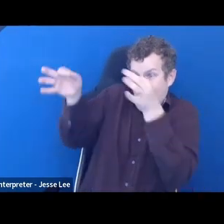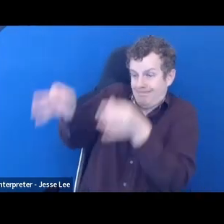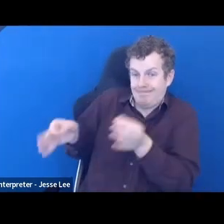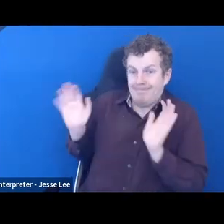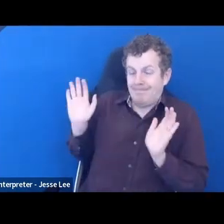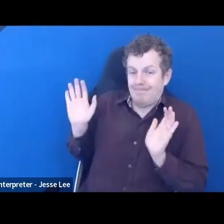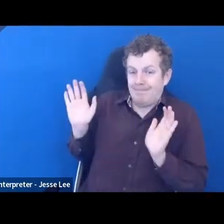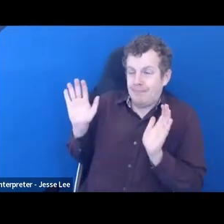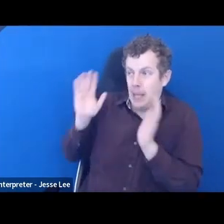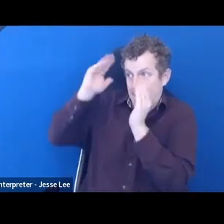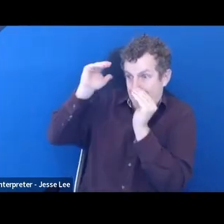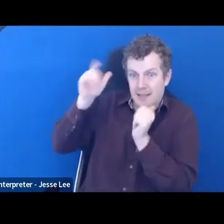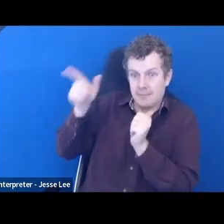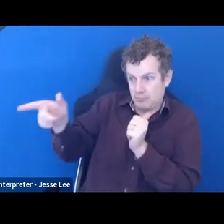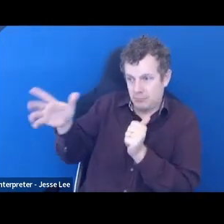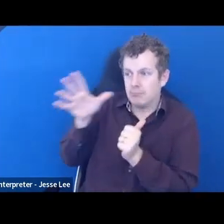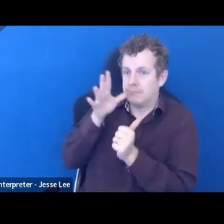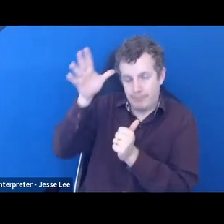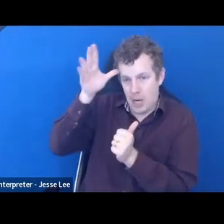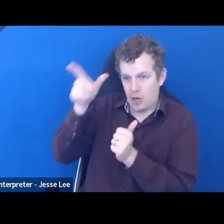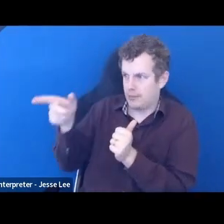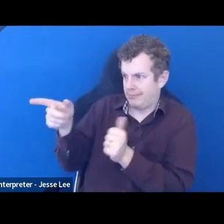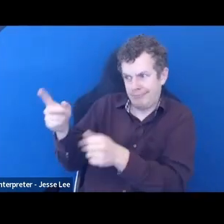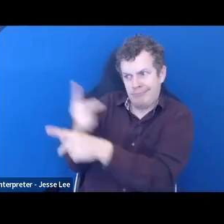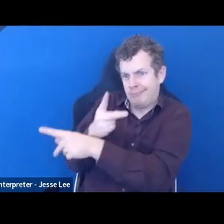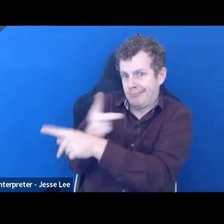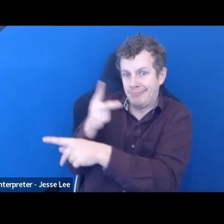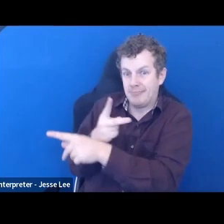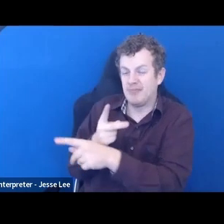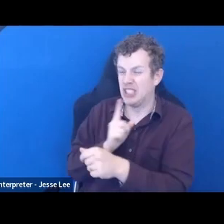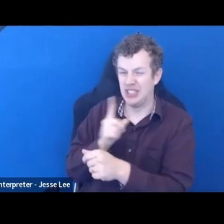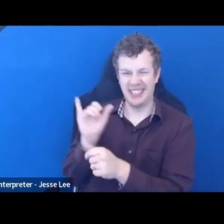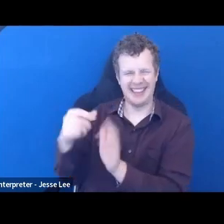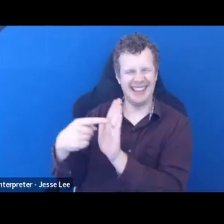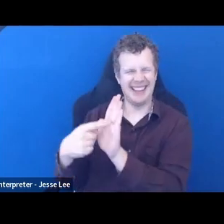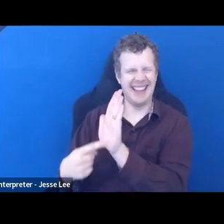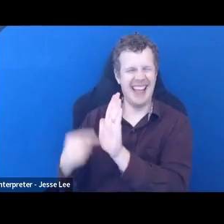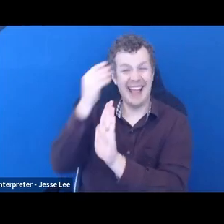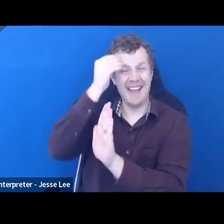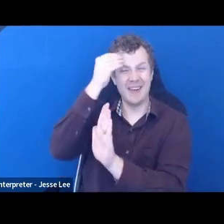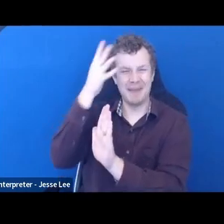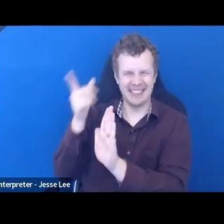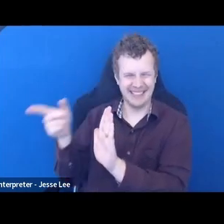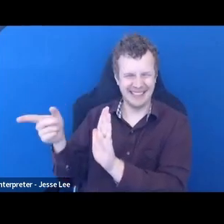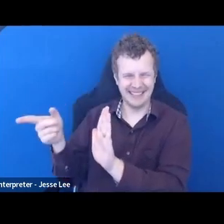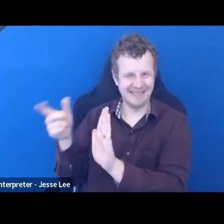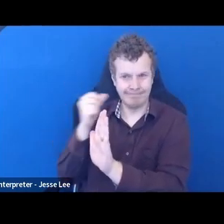to make a whole lot of sense out of information that probably wouldn't make much sense to them. So we're aware, right?